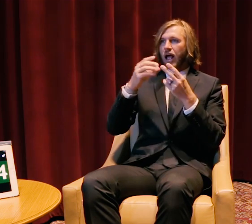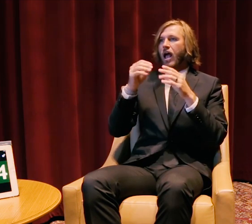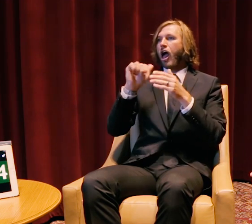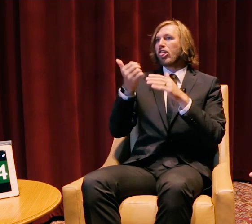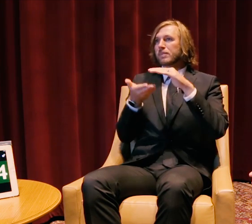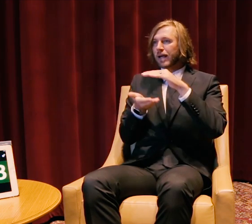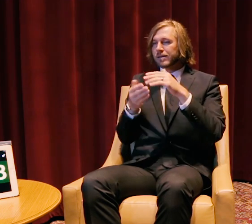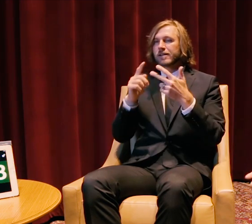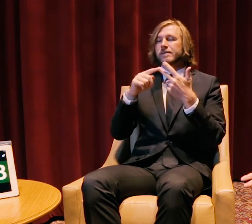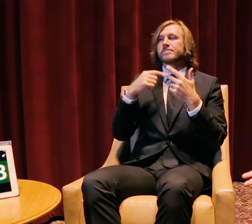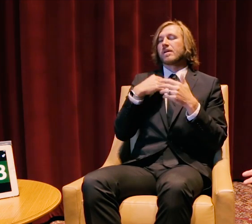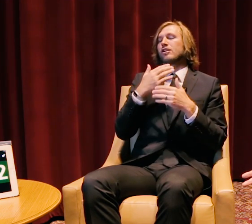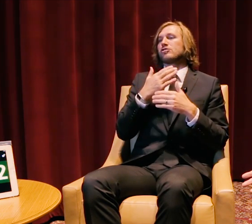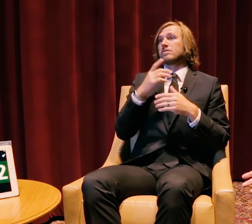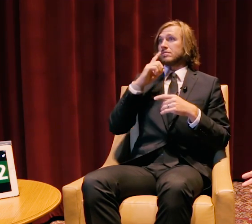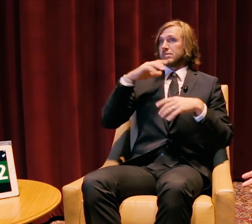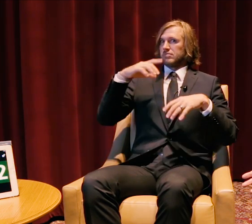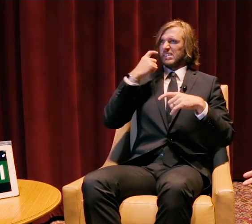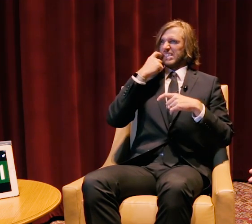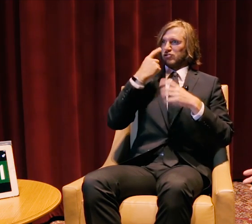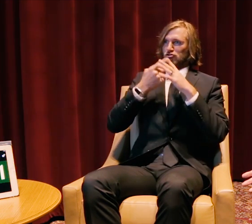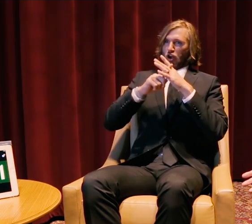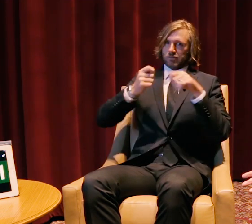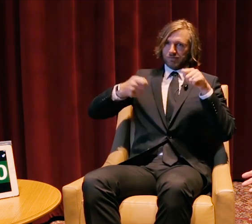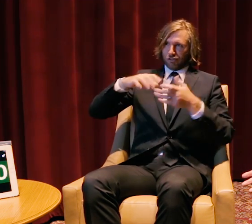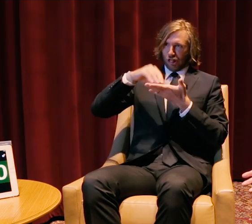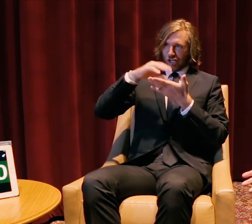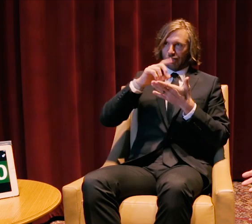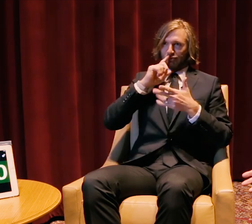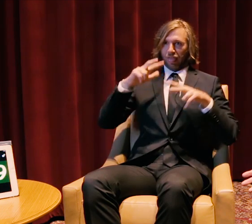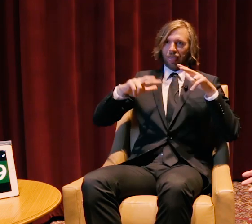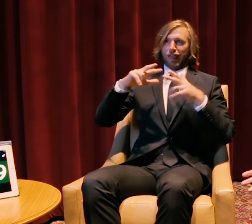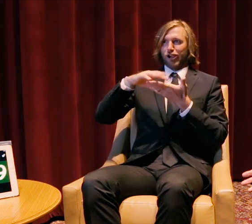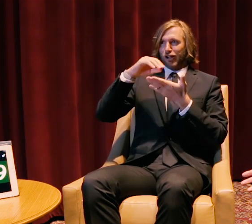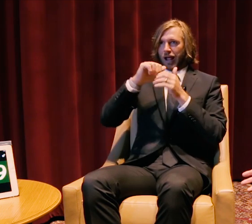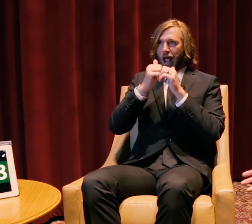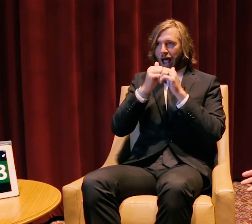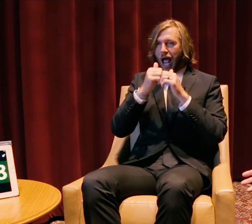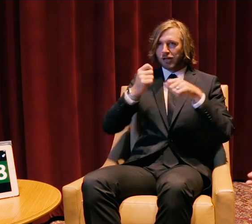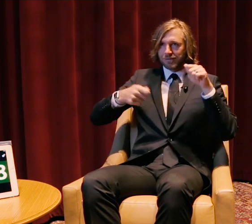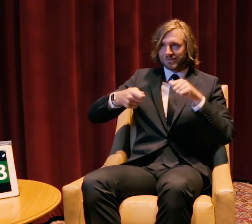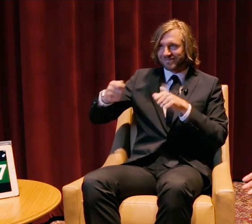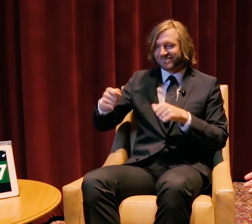I do enjoy, I've just taken up the drums so I'm really early learning how to play the drums.